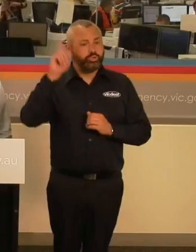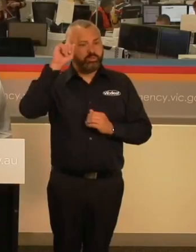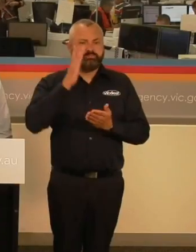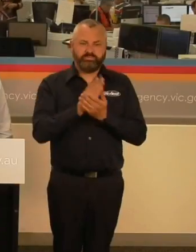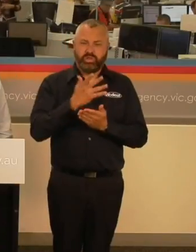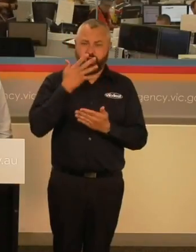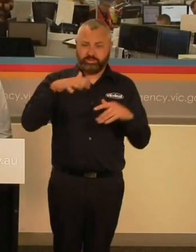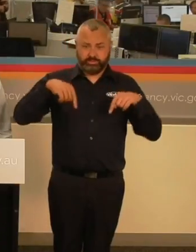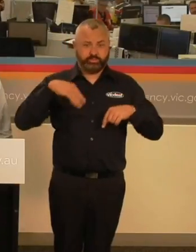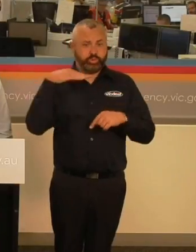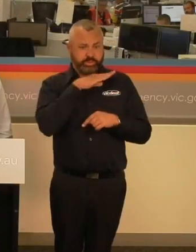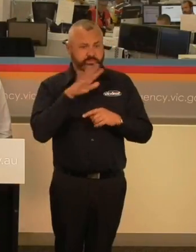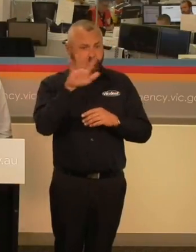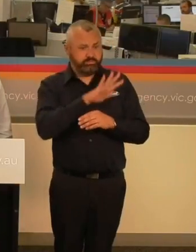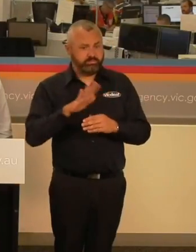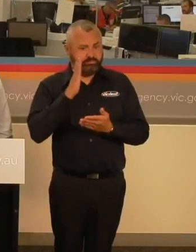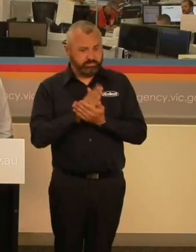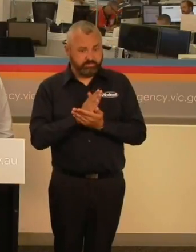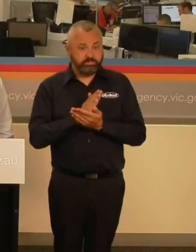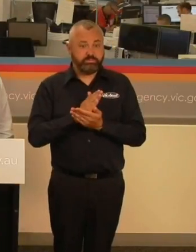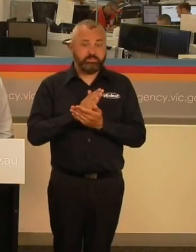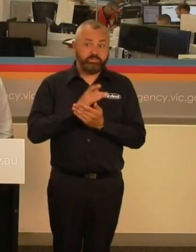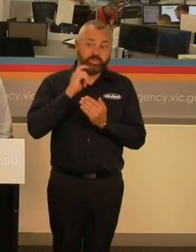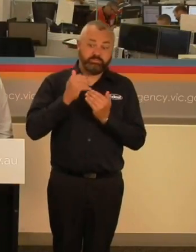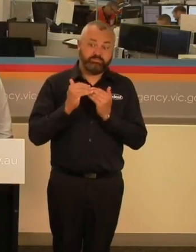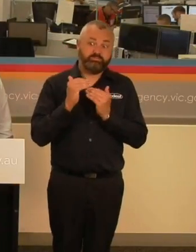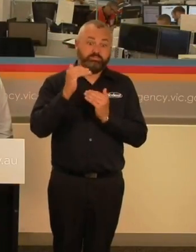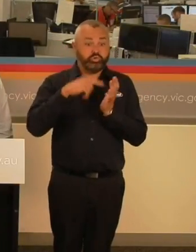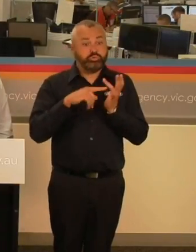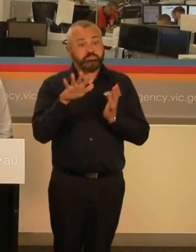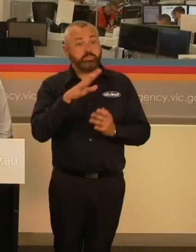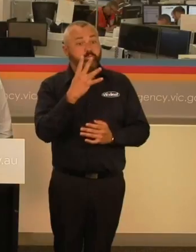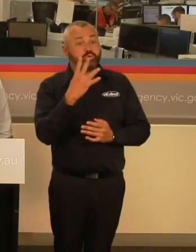Melbourne forecast up to 42 degrees followed by a week is change coming